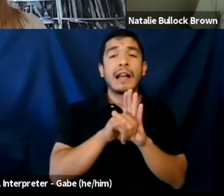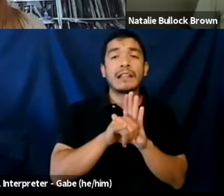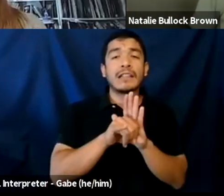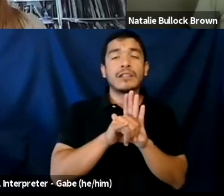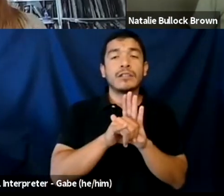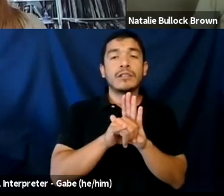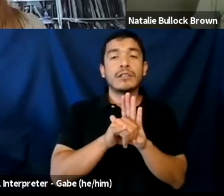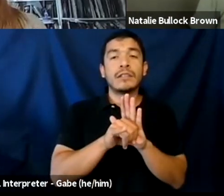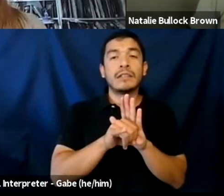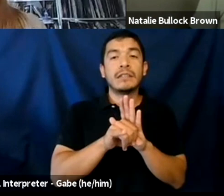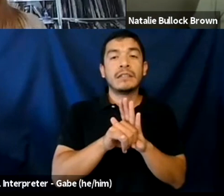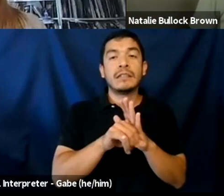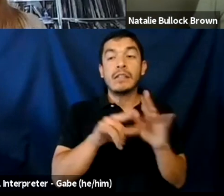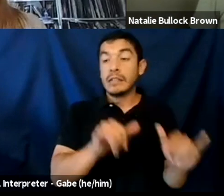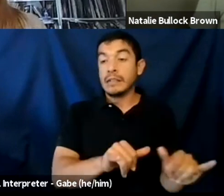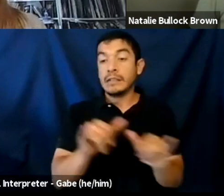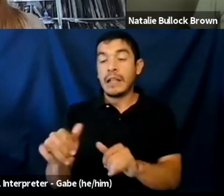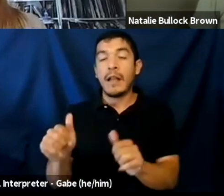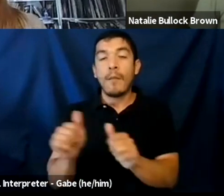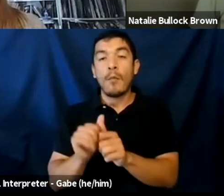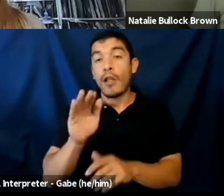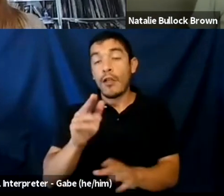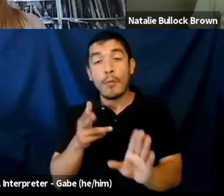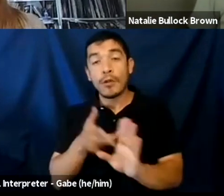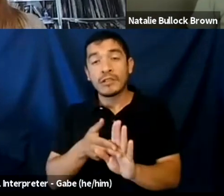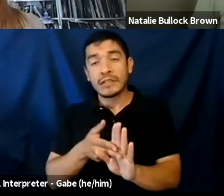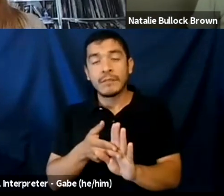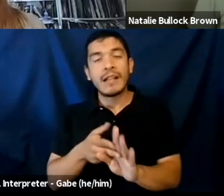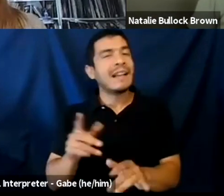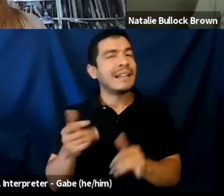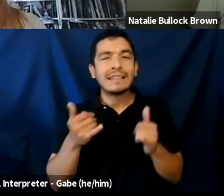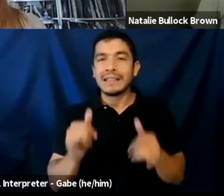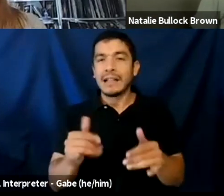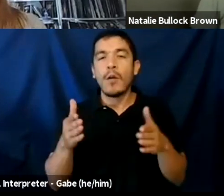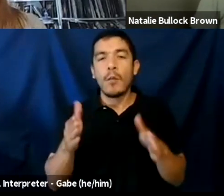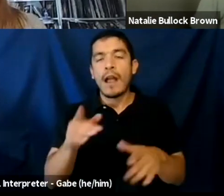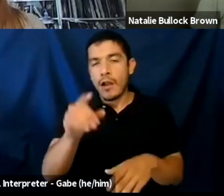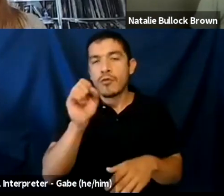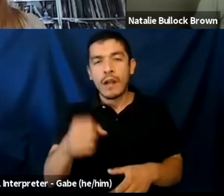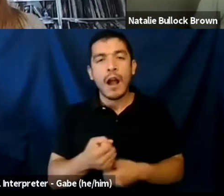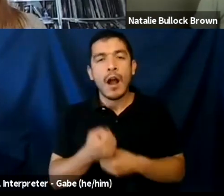resonate with those of your participants, there are still ways that you can cause harm